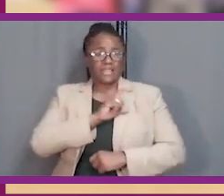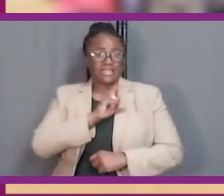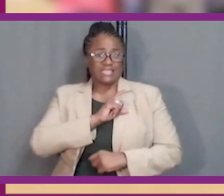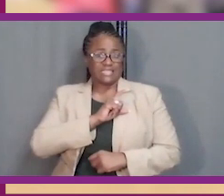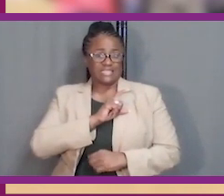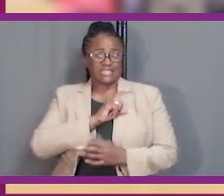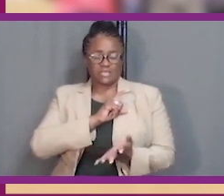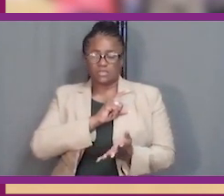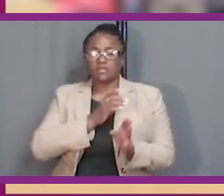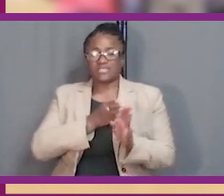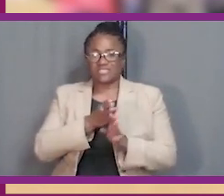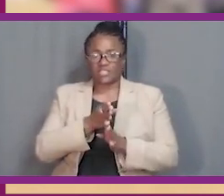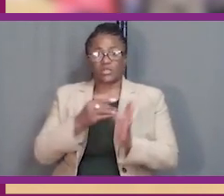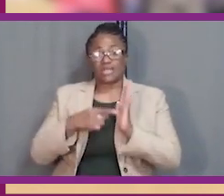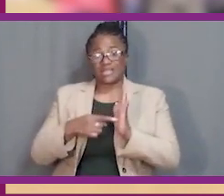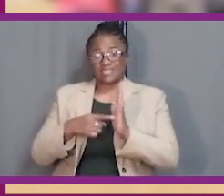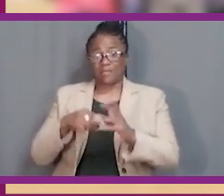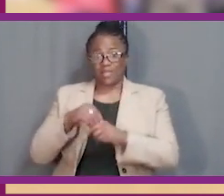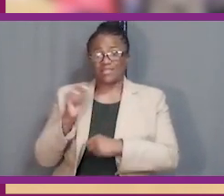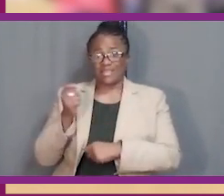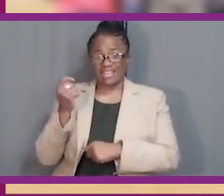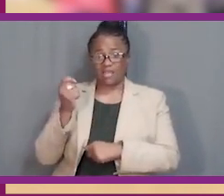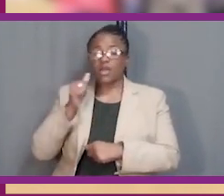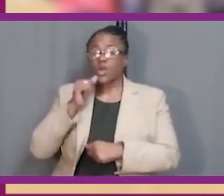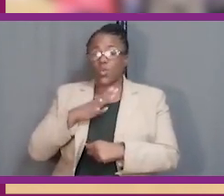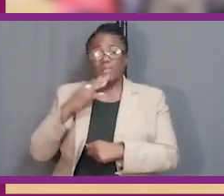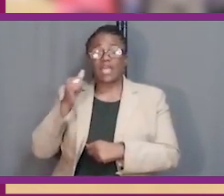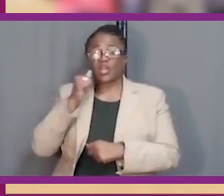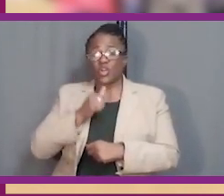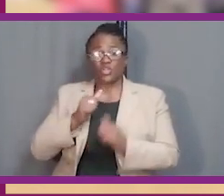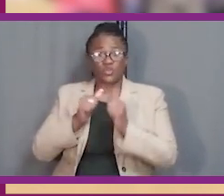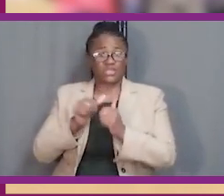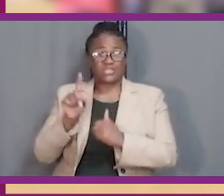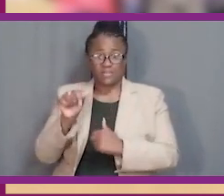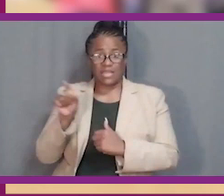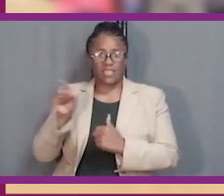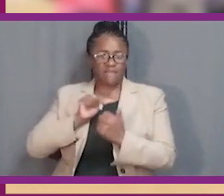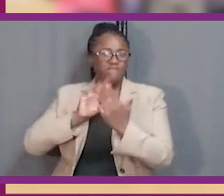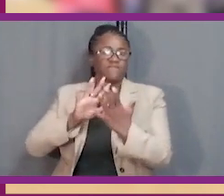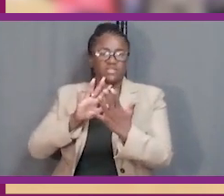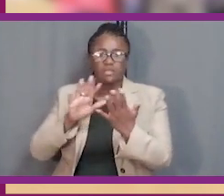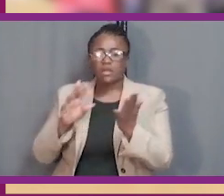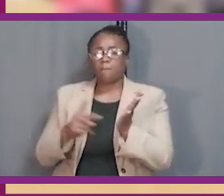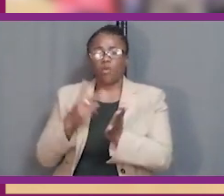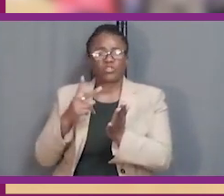multiple violation of their rights and for them accessing justice is a problem. And I think also